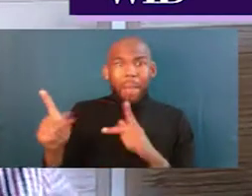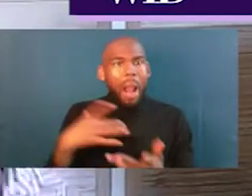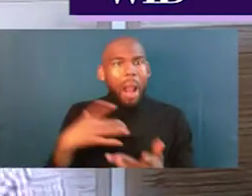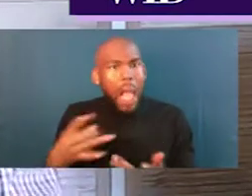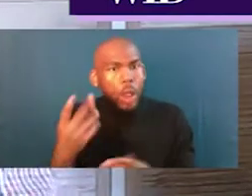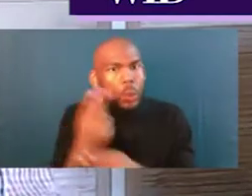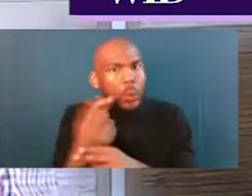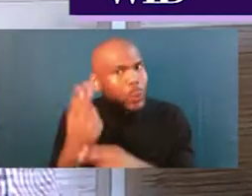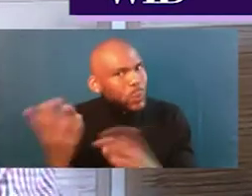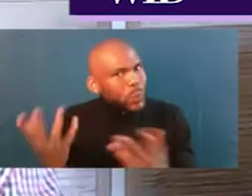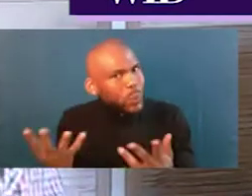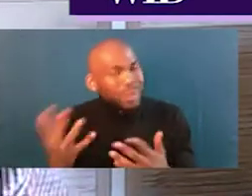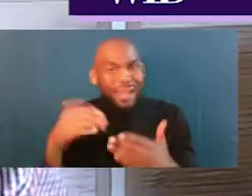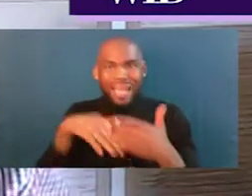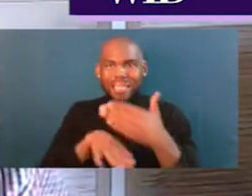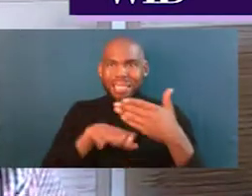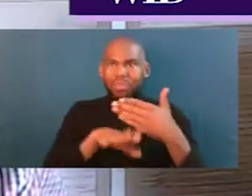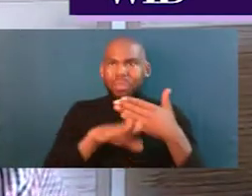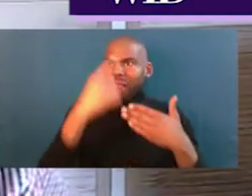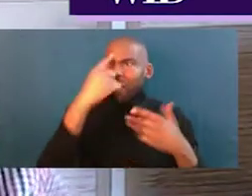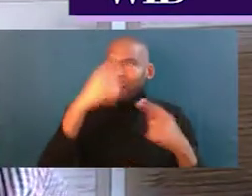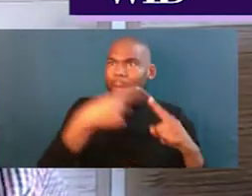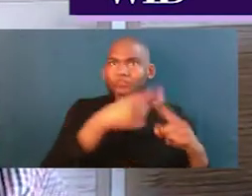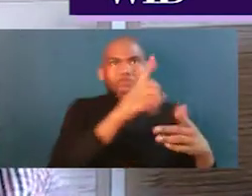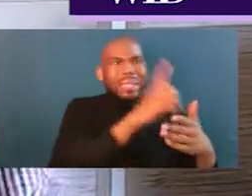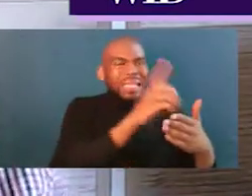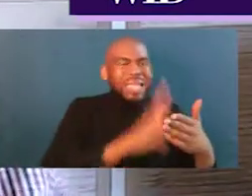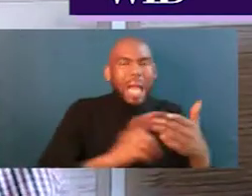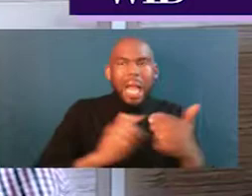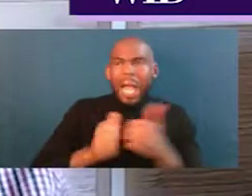when you're thinking about accessibility you're thinking about design and thinking about